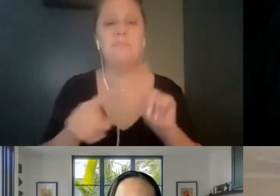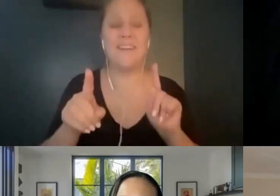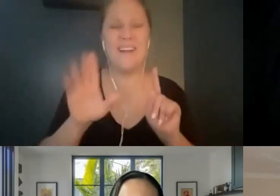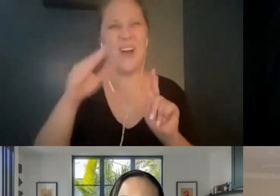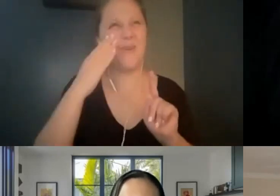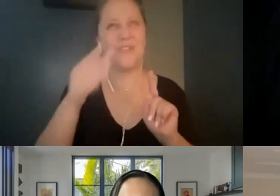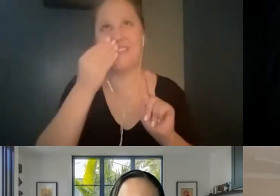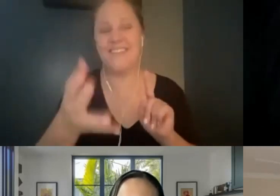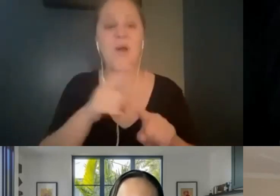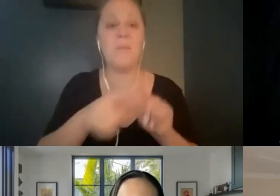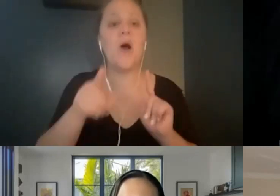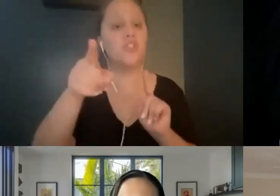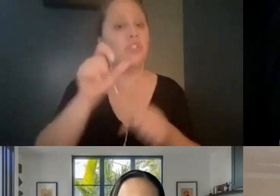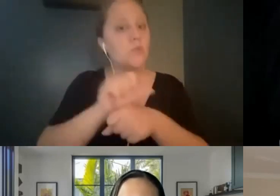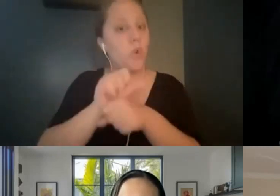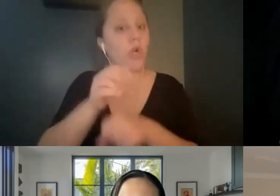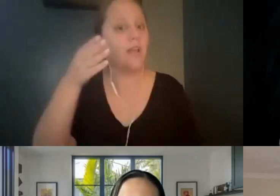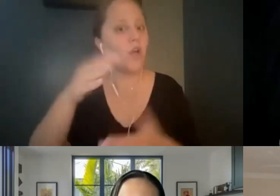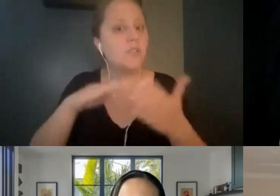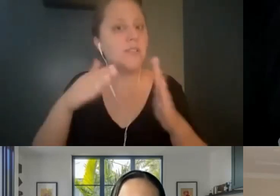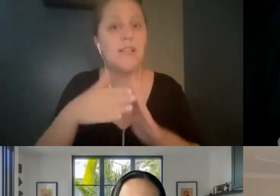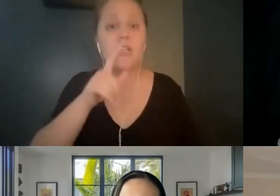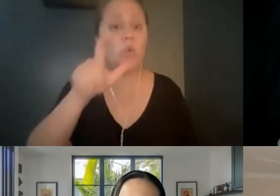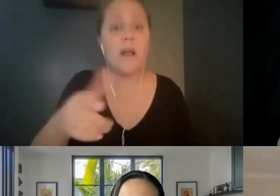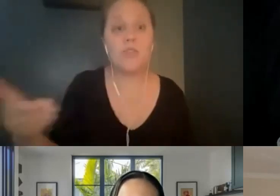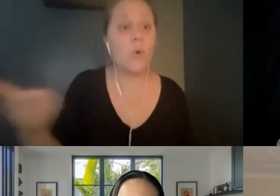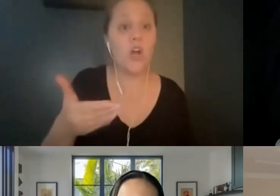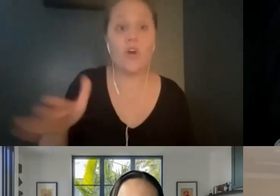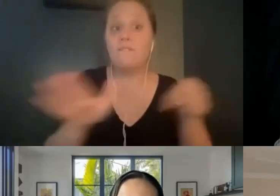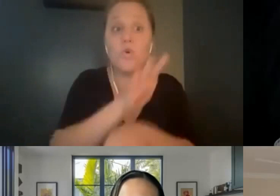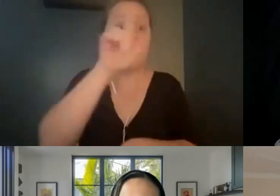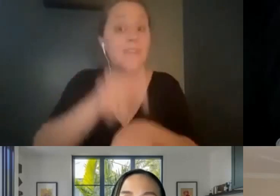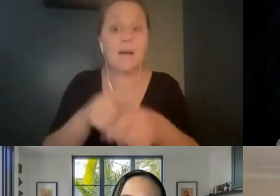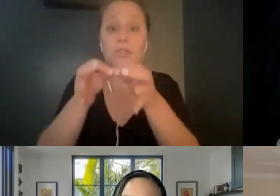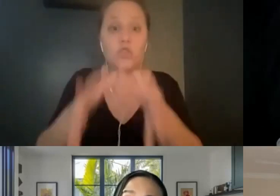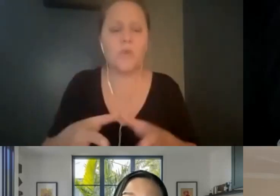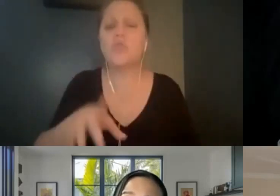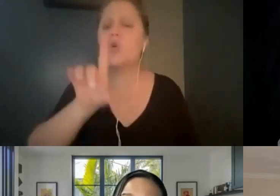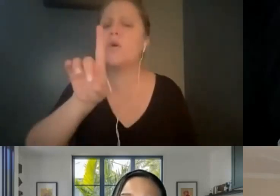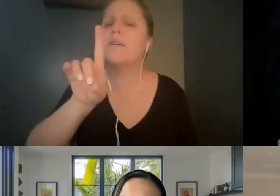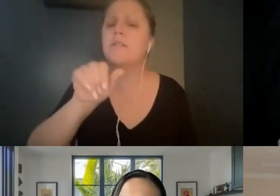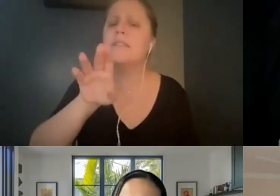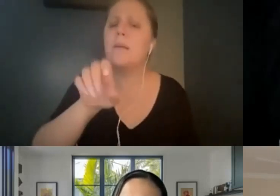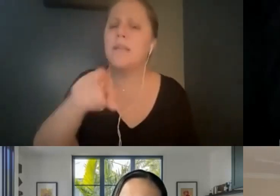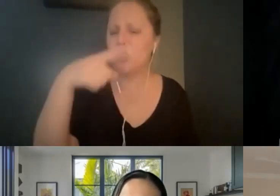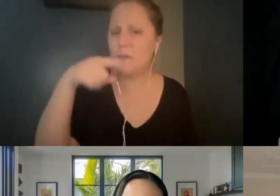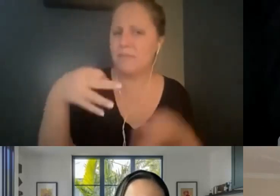Beach and there, you know, you didn't have to hire a full-time interpreter. So, can you talk a little bit about that Debbie and how to, how do we get